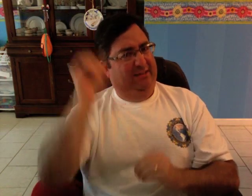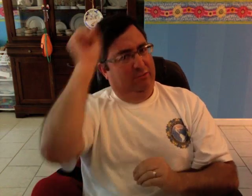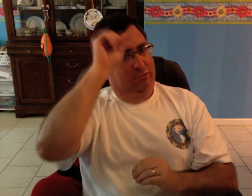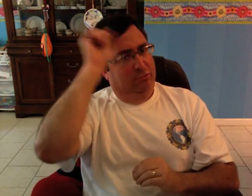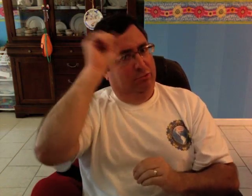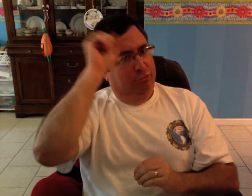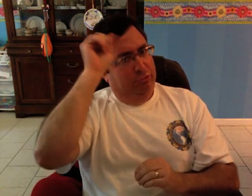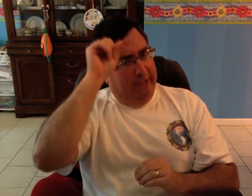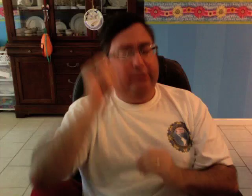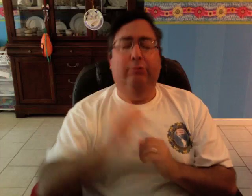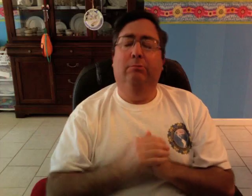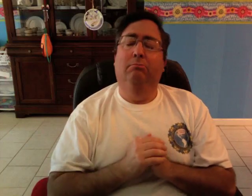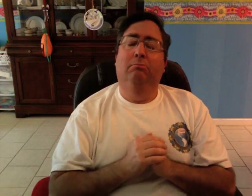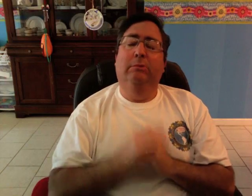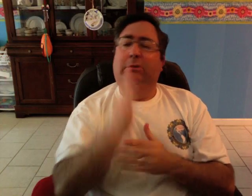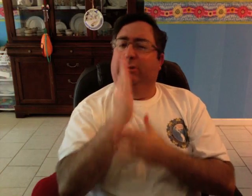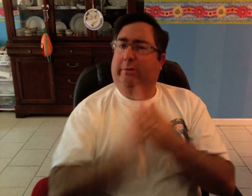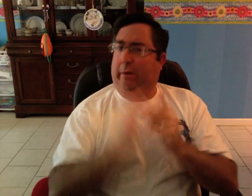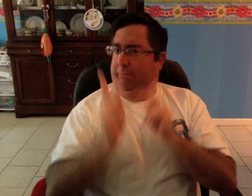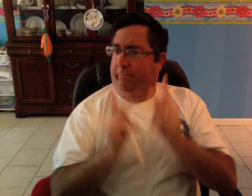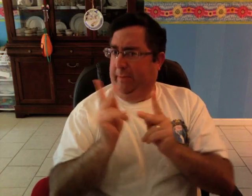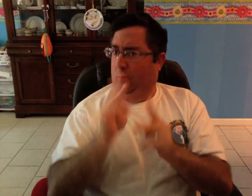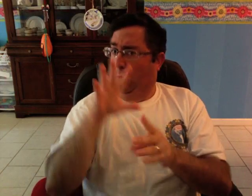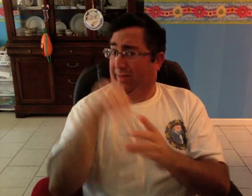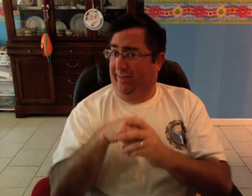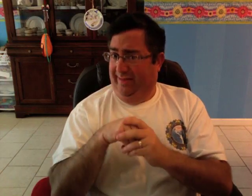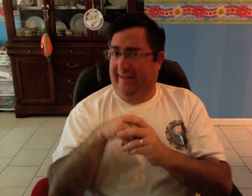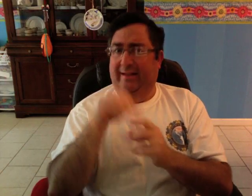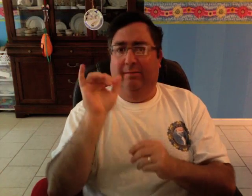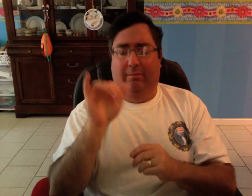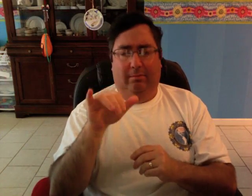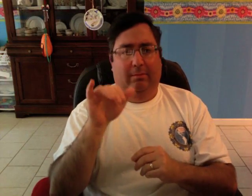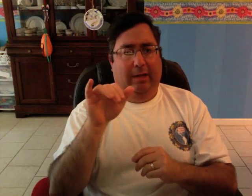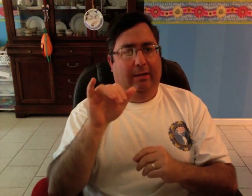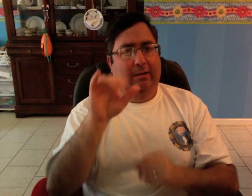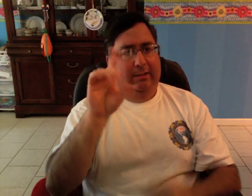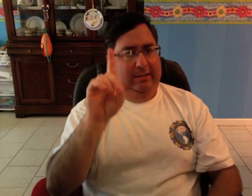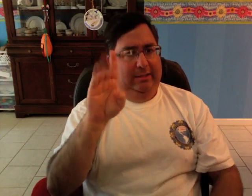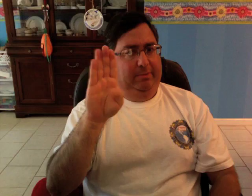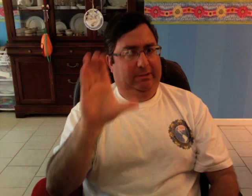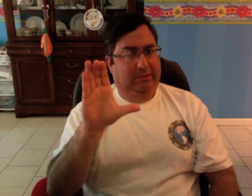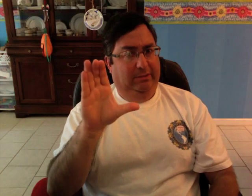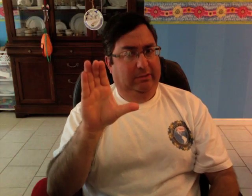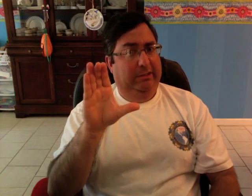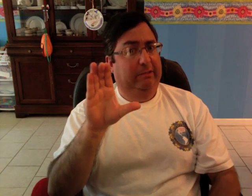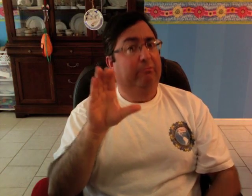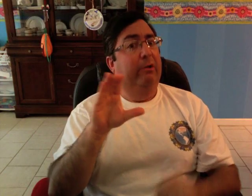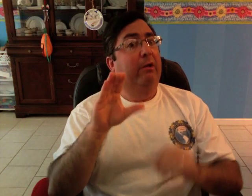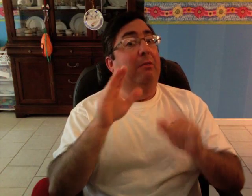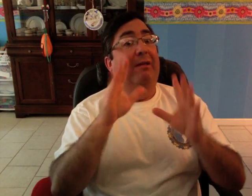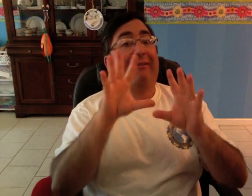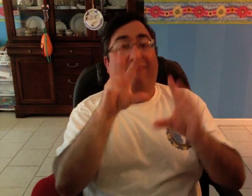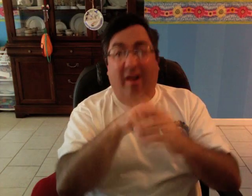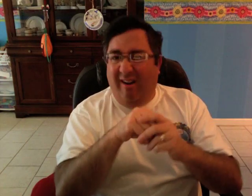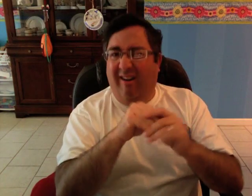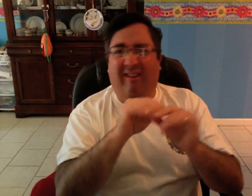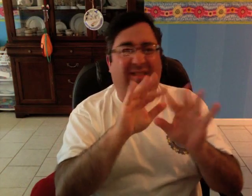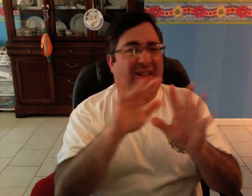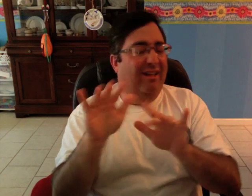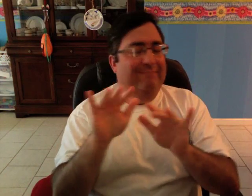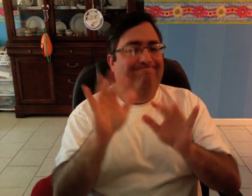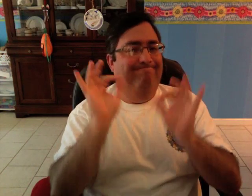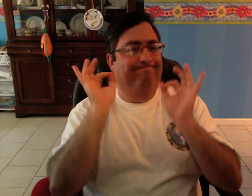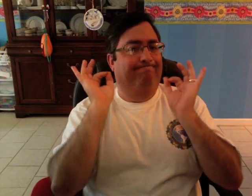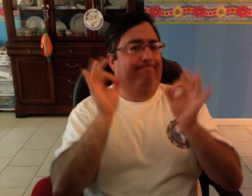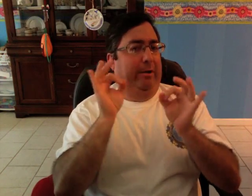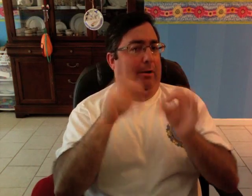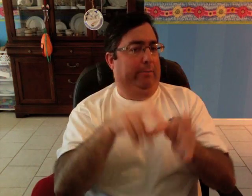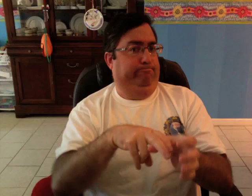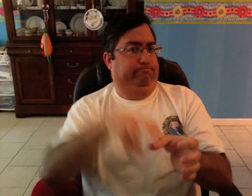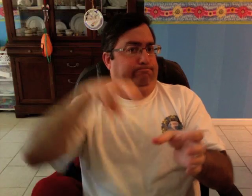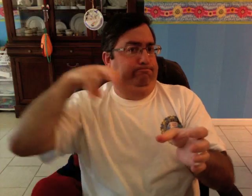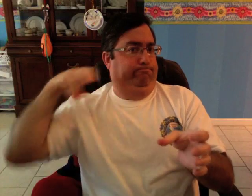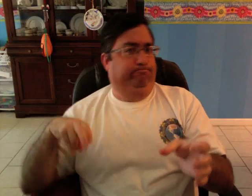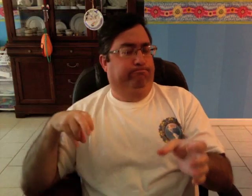Some people who had been involved in the planning of DBC resigned